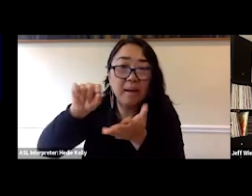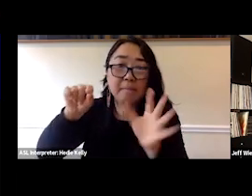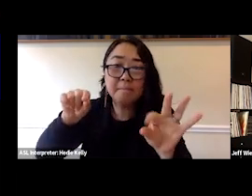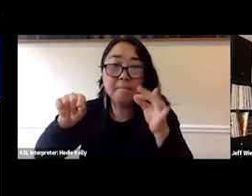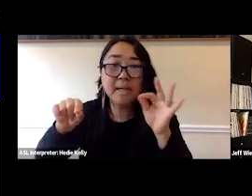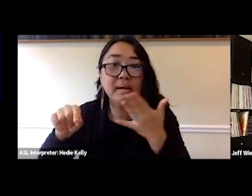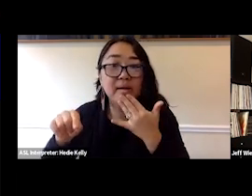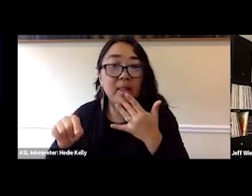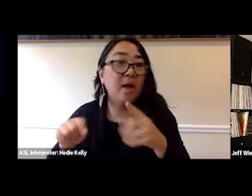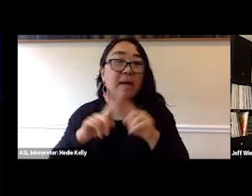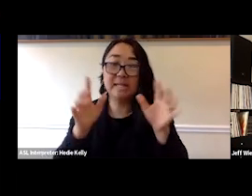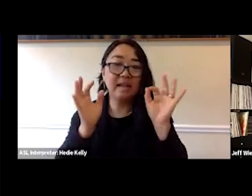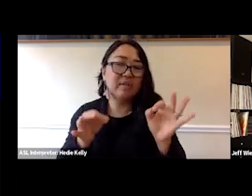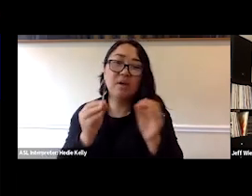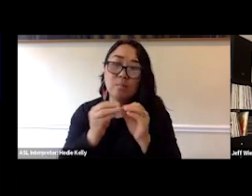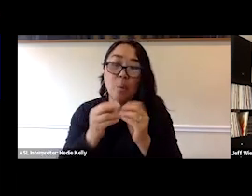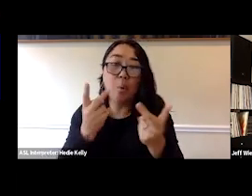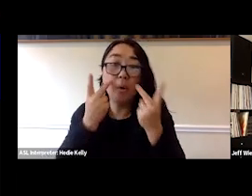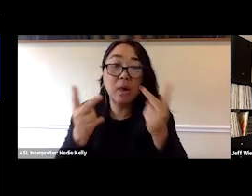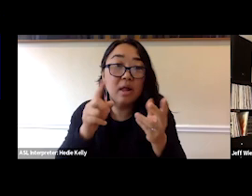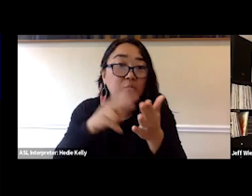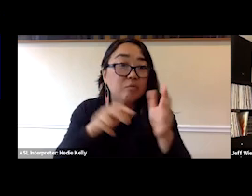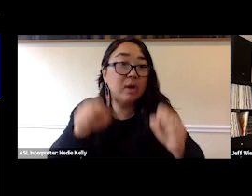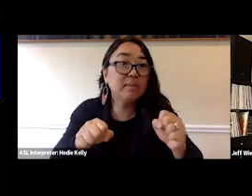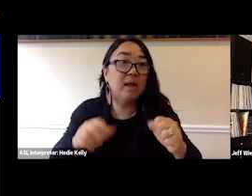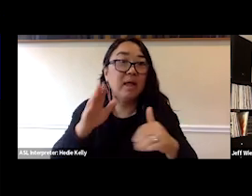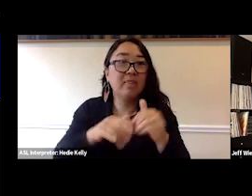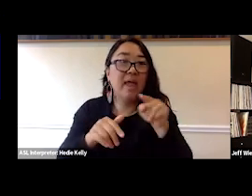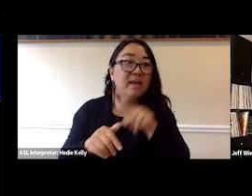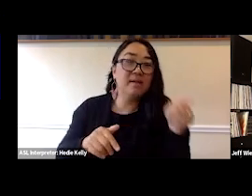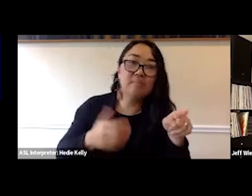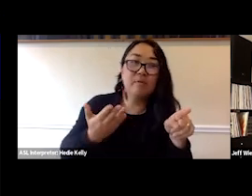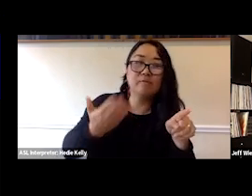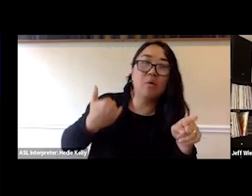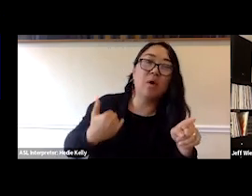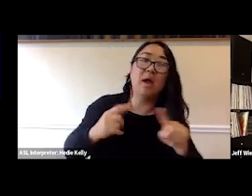But I don't know if now it ends up being the best representation of what was trying to be conveyed.